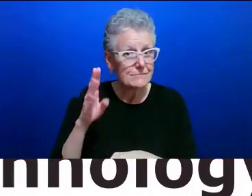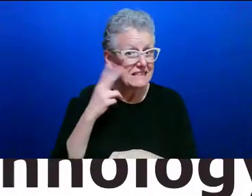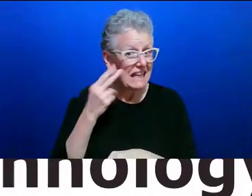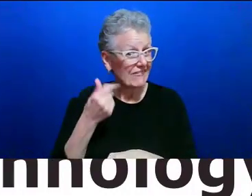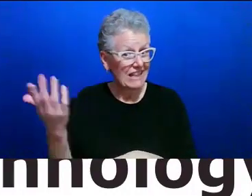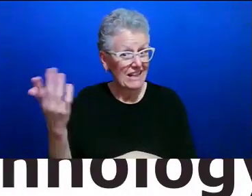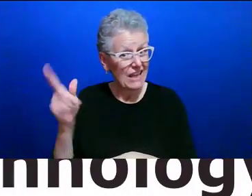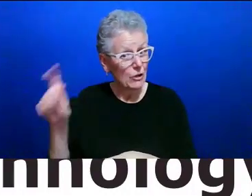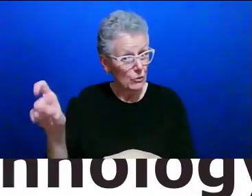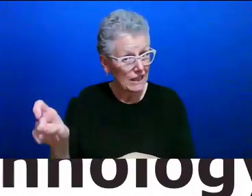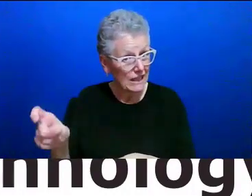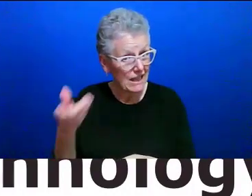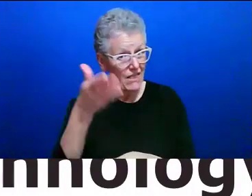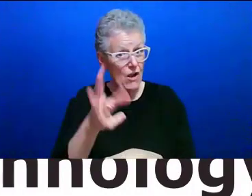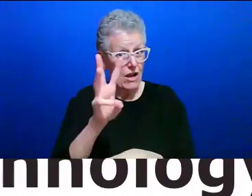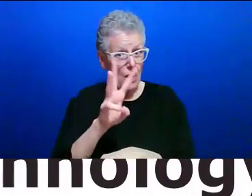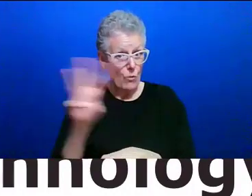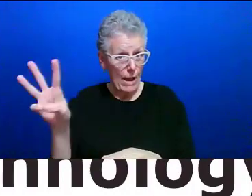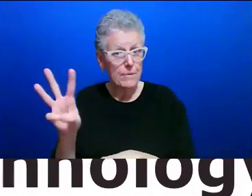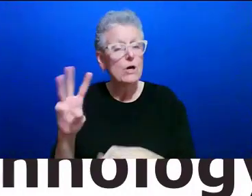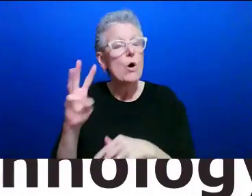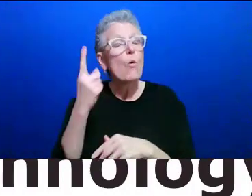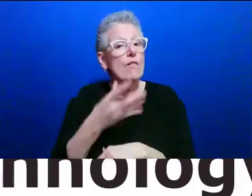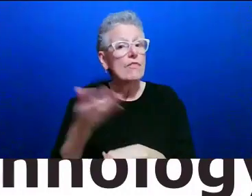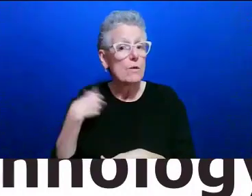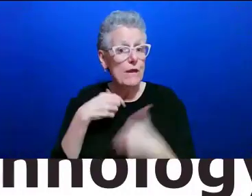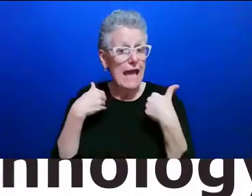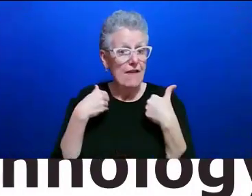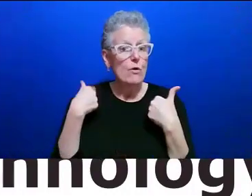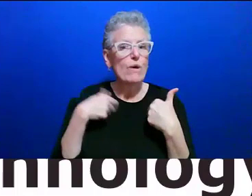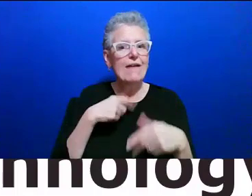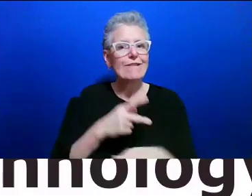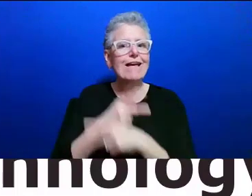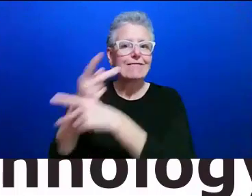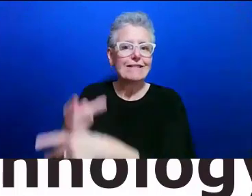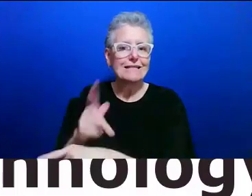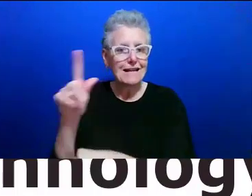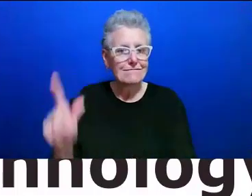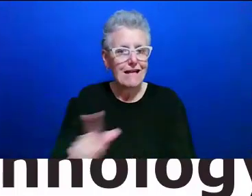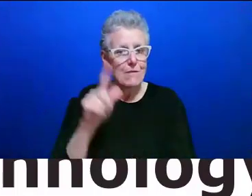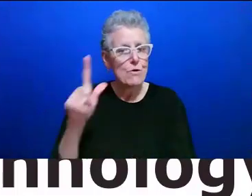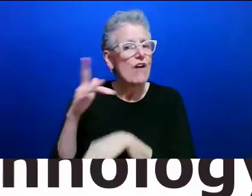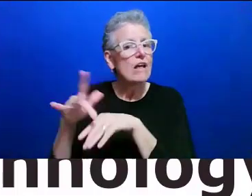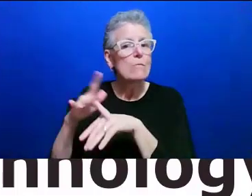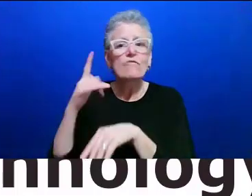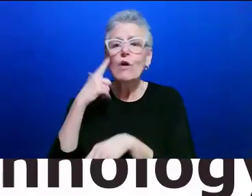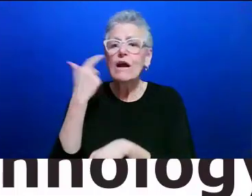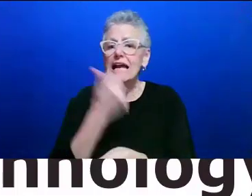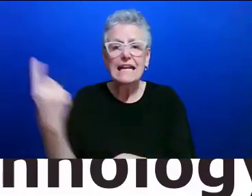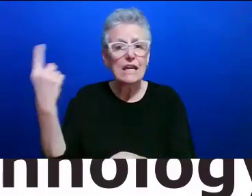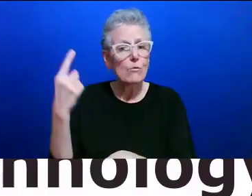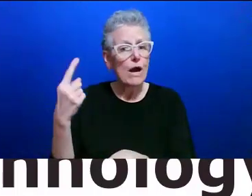One of the things that we have is we have a lending library that is available to anyone in public schools